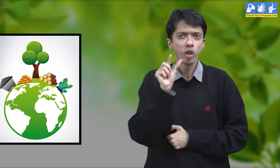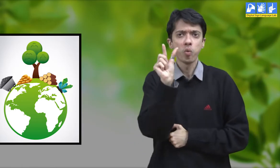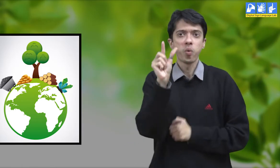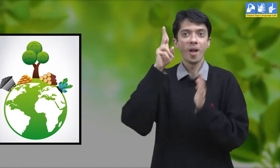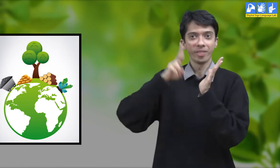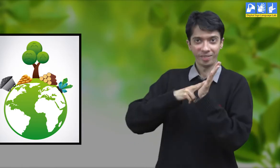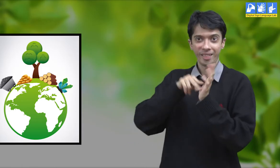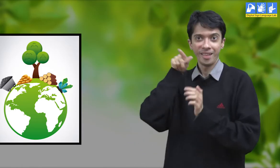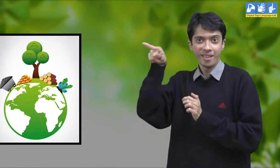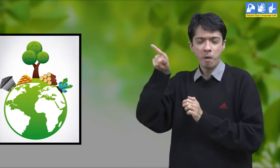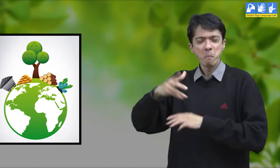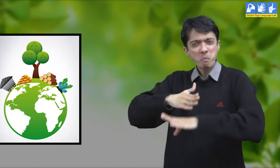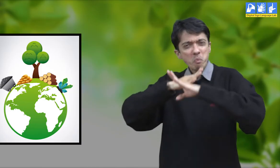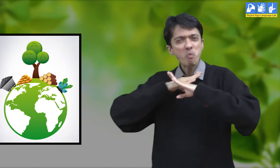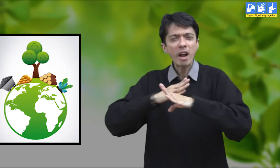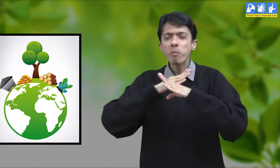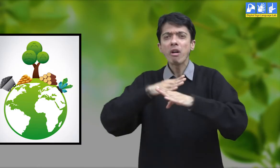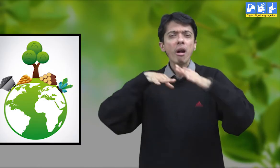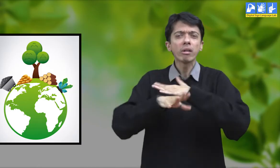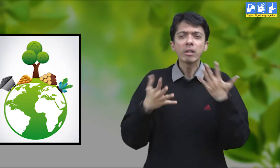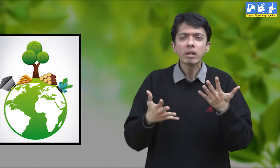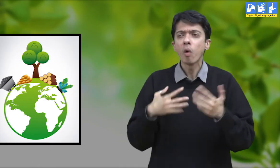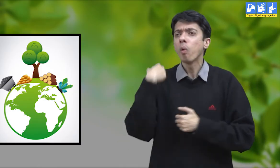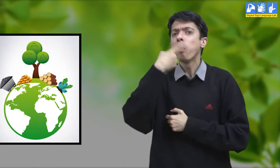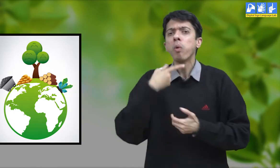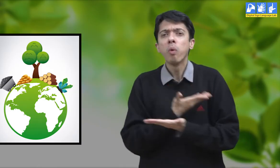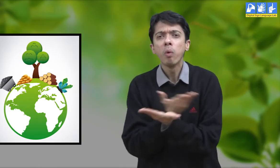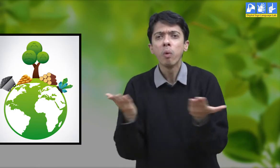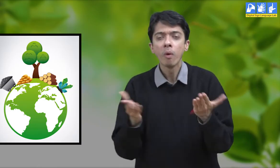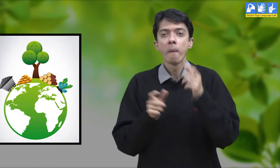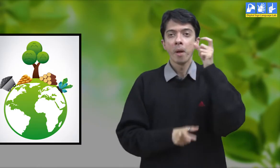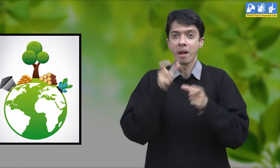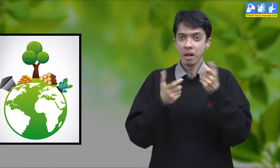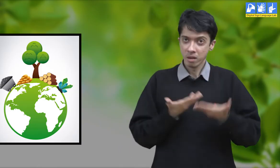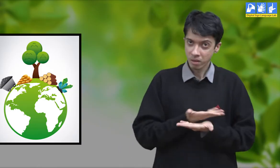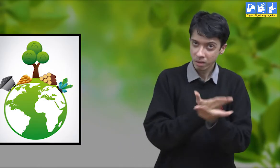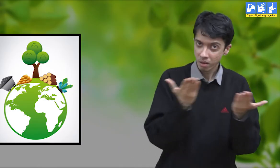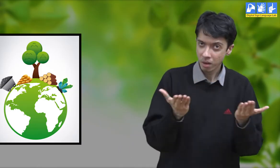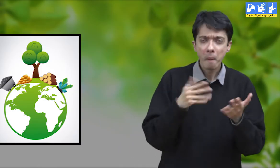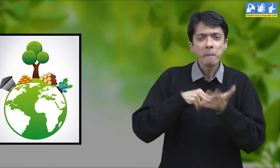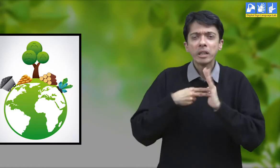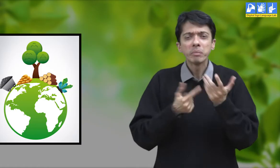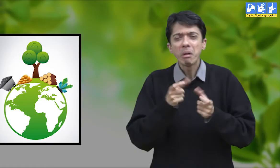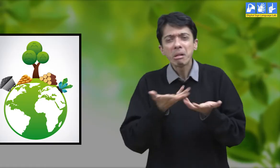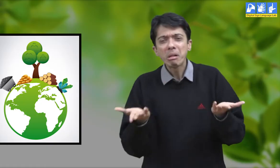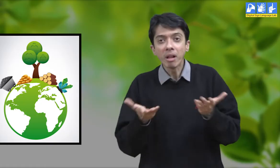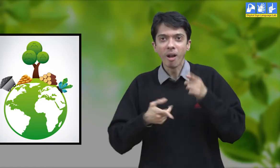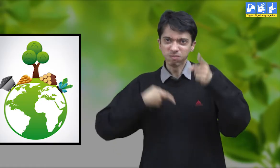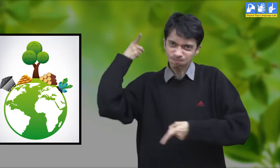Do you know? There are national and international organizations working towards protecting our environment.